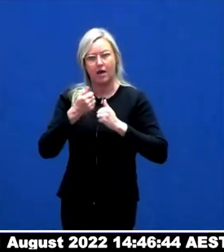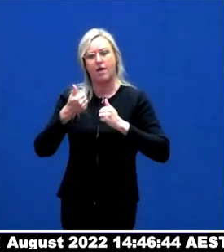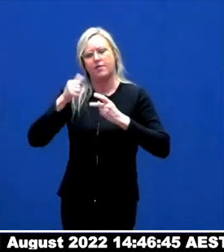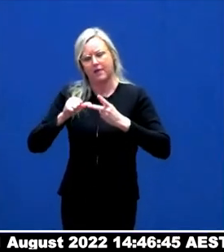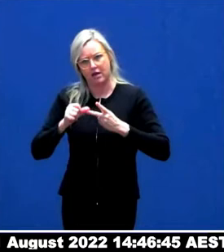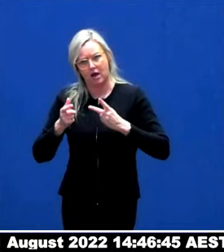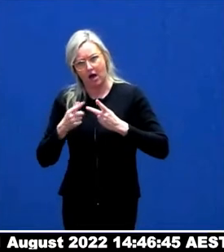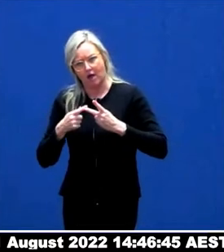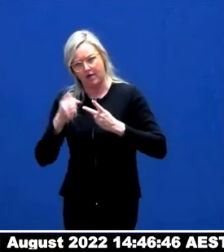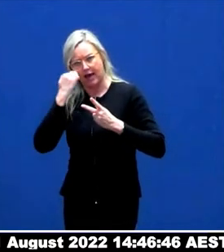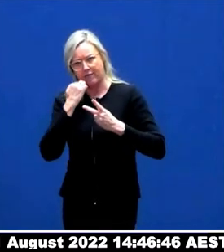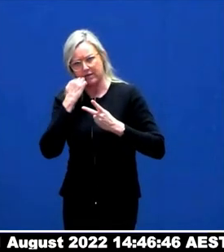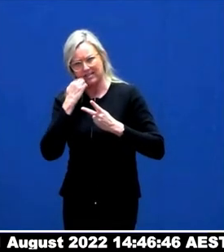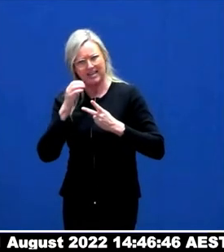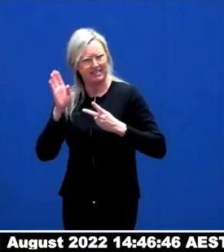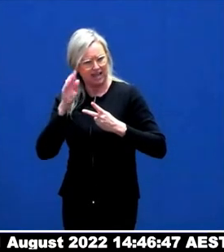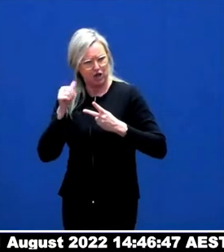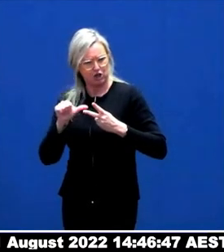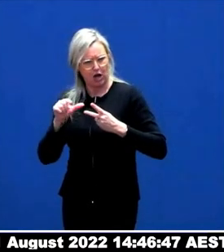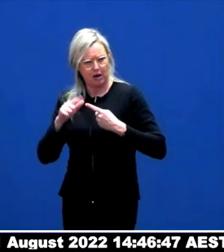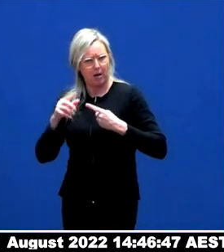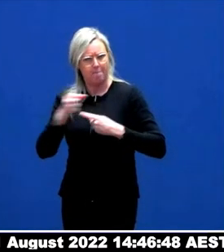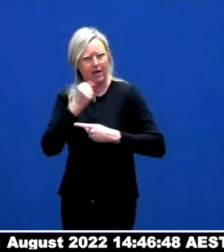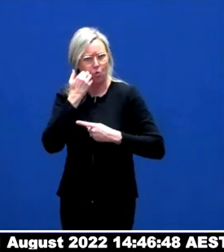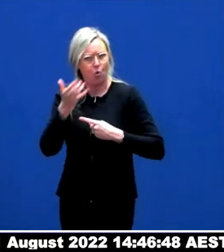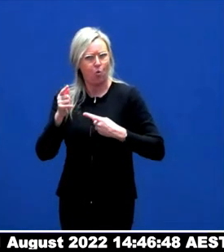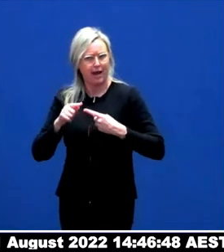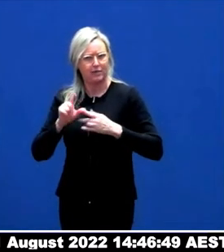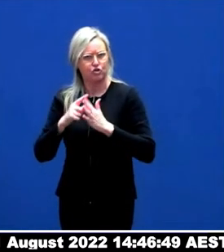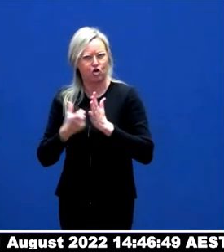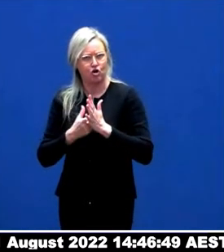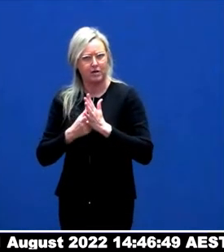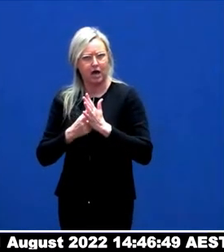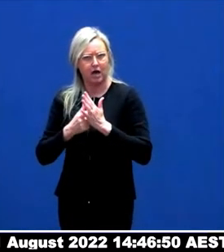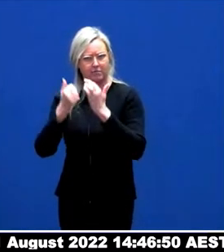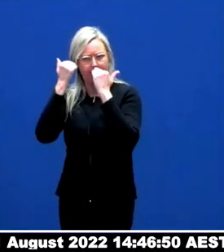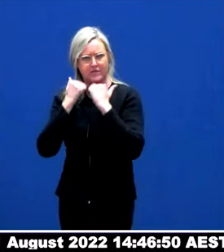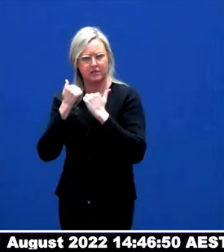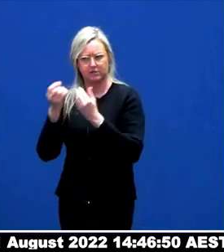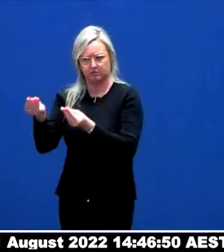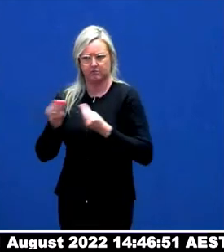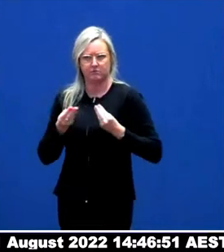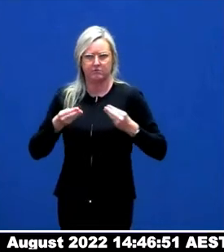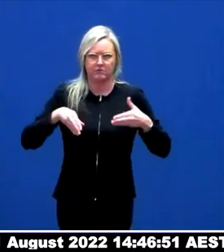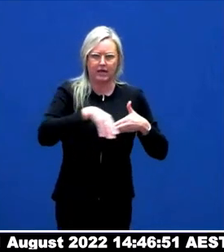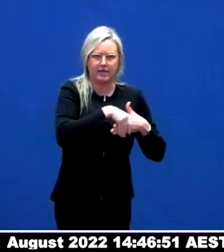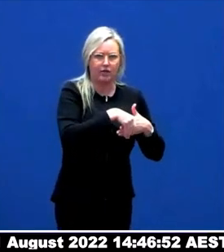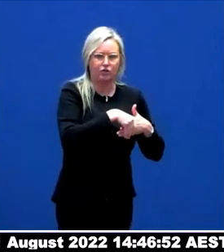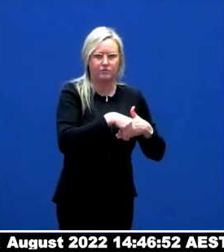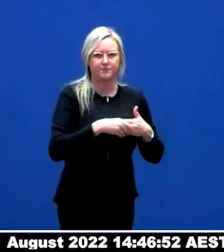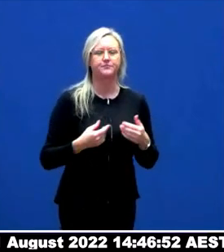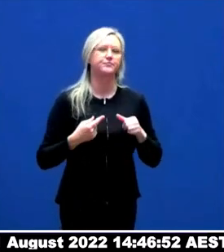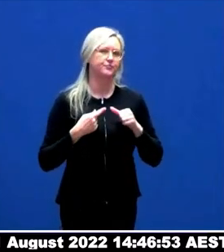In order to gain access, a person - a prospective participant needs to meet